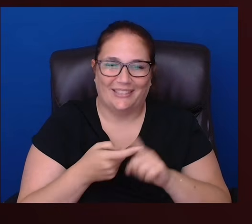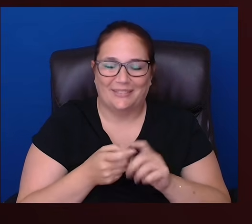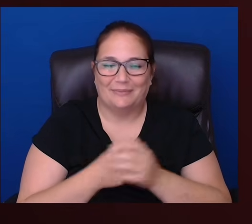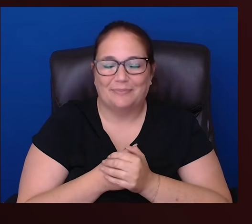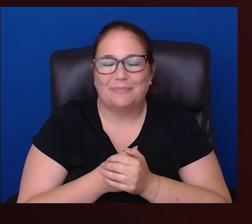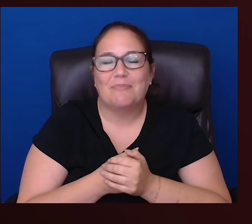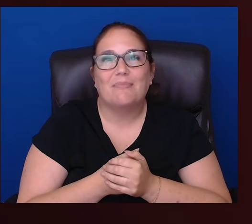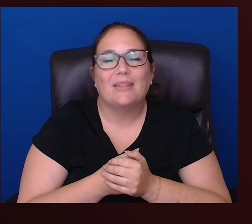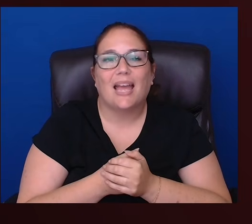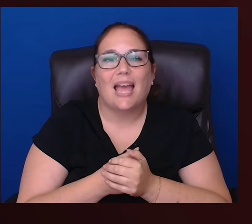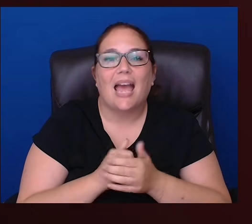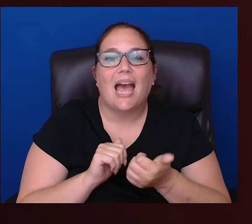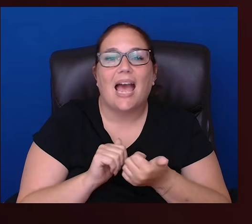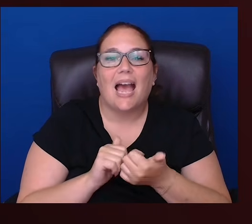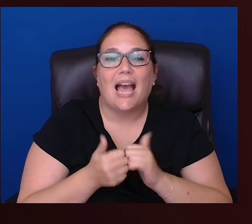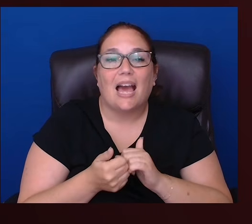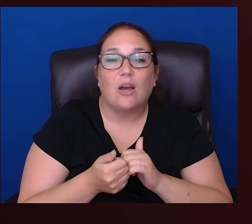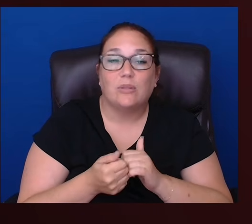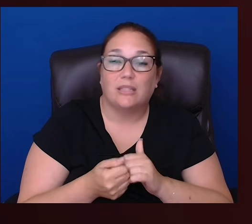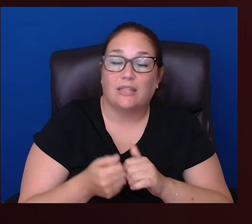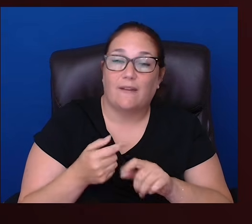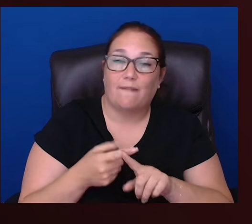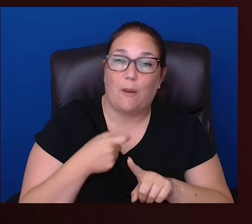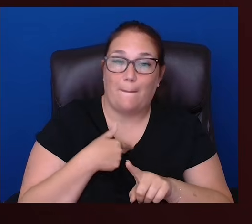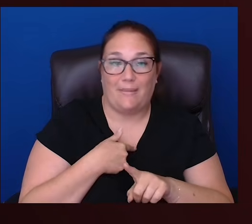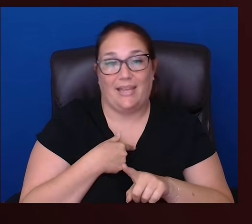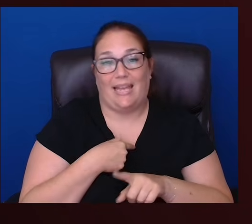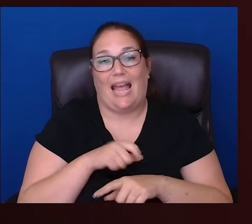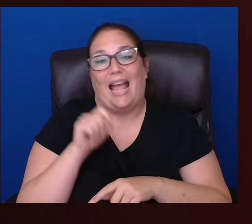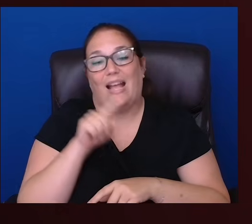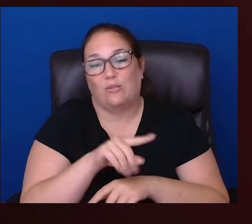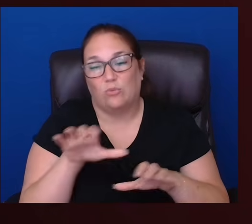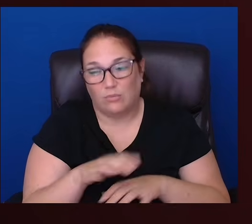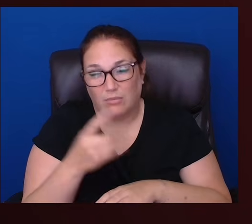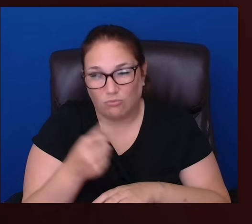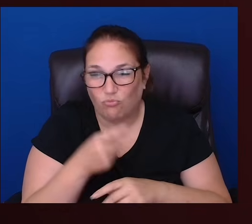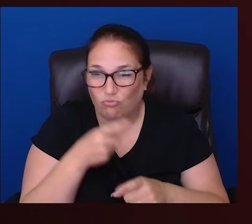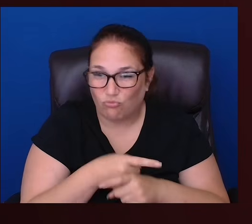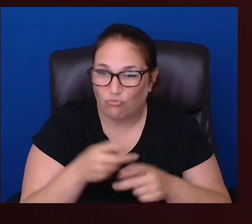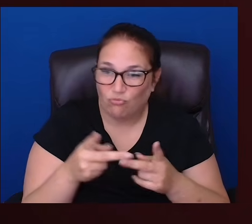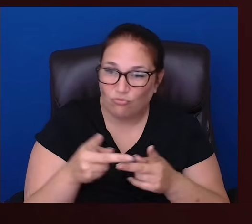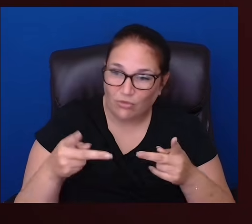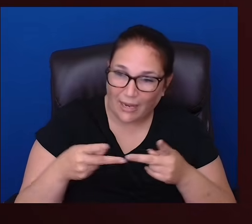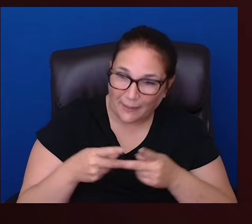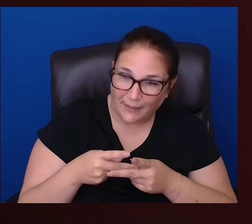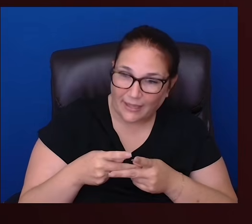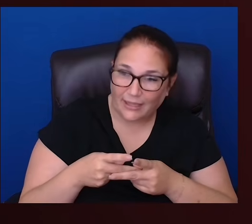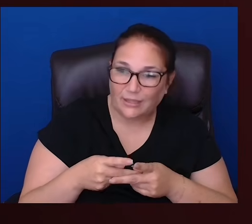from me asking it to do something to the right place, to use tools, create a receipt,